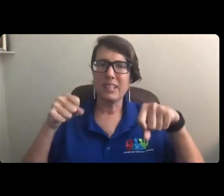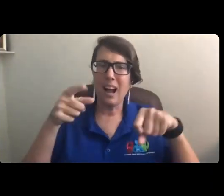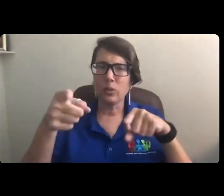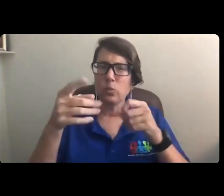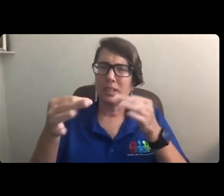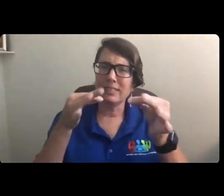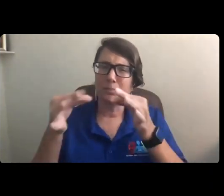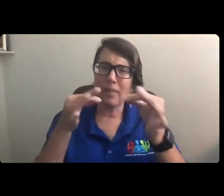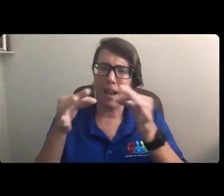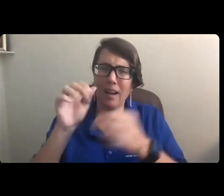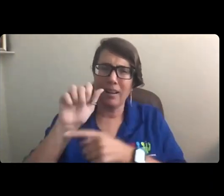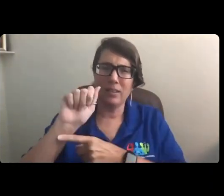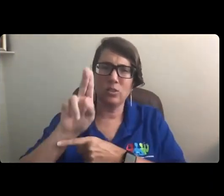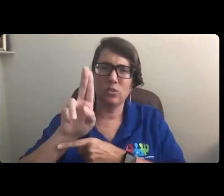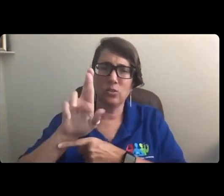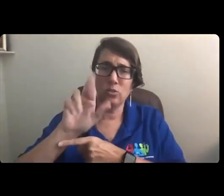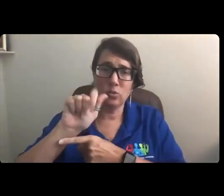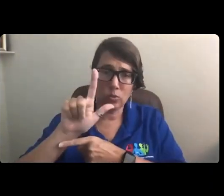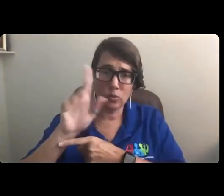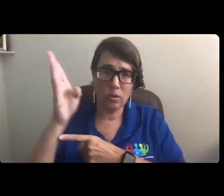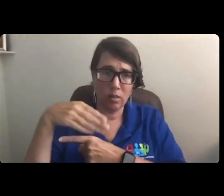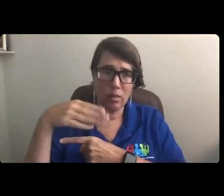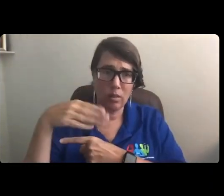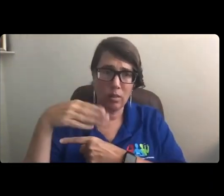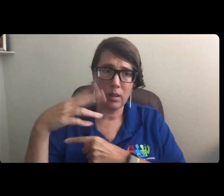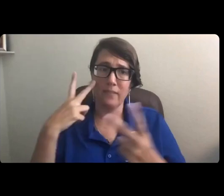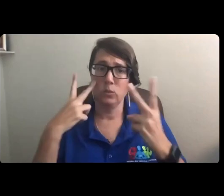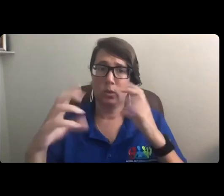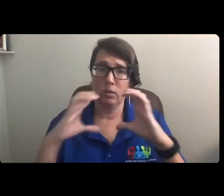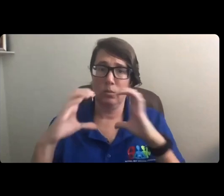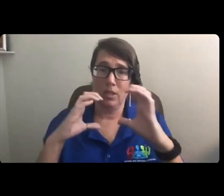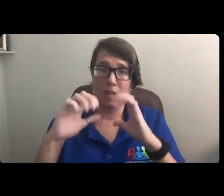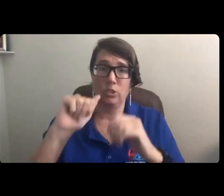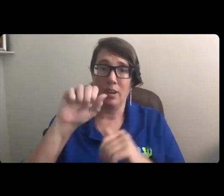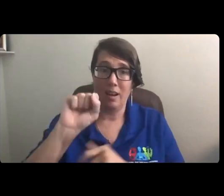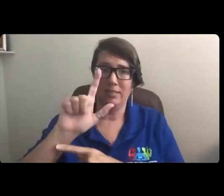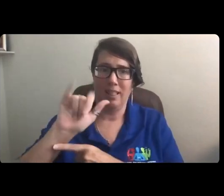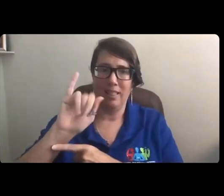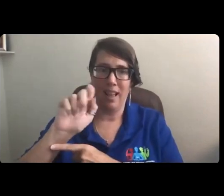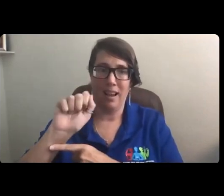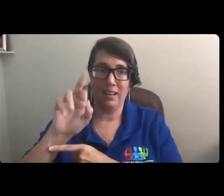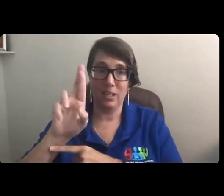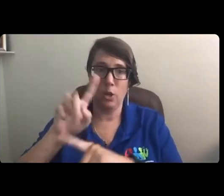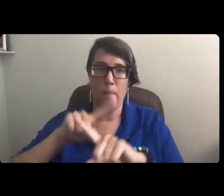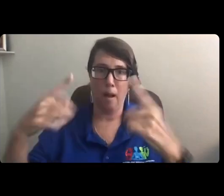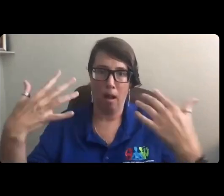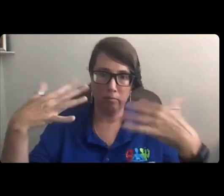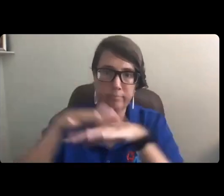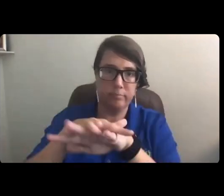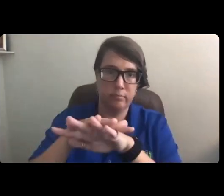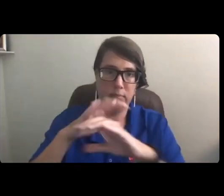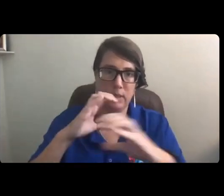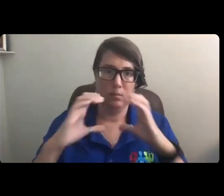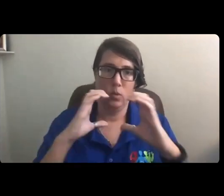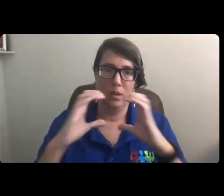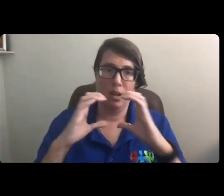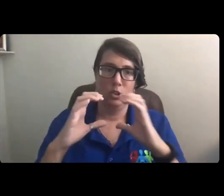Understood. You explained oral visual communication as linear, but blended